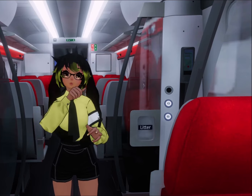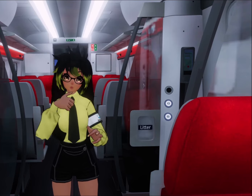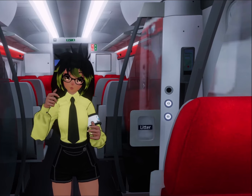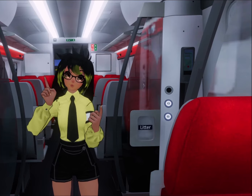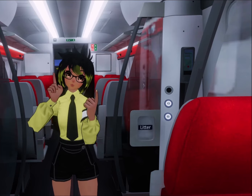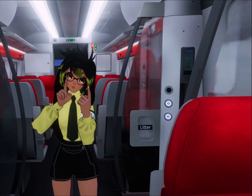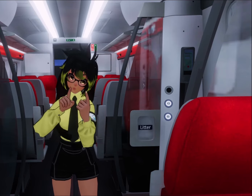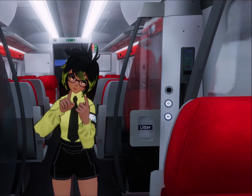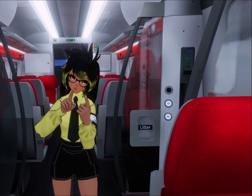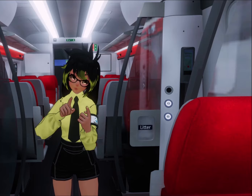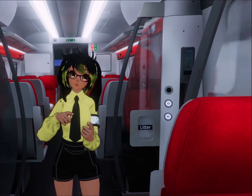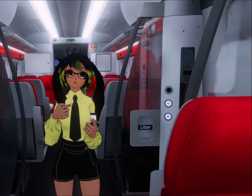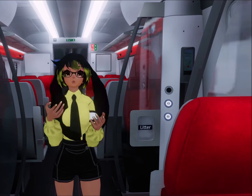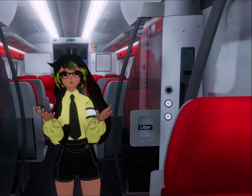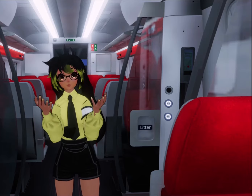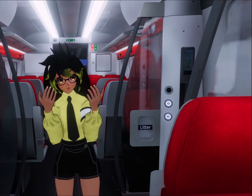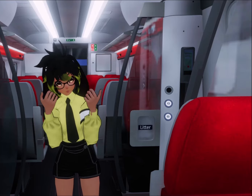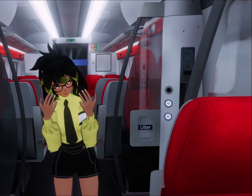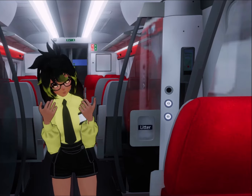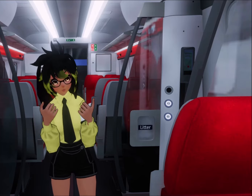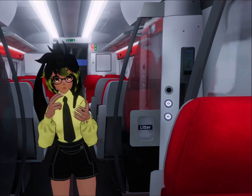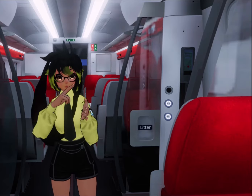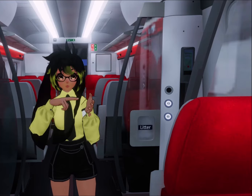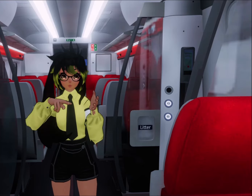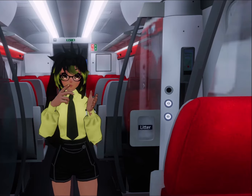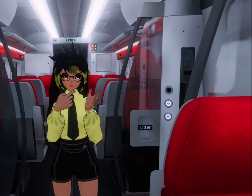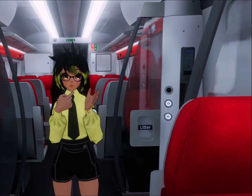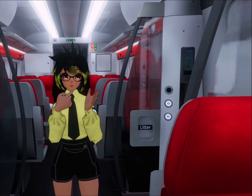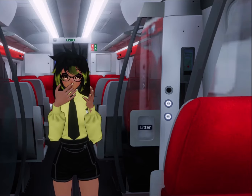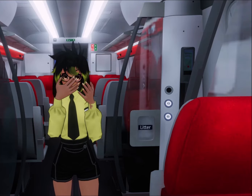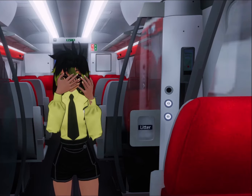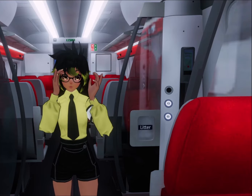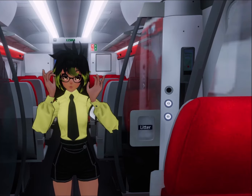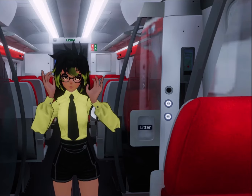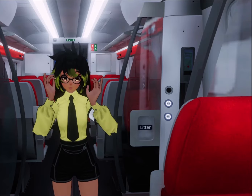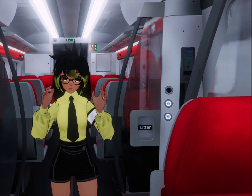Nice to meet you! Welcome to VRCHAT